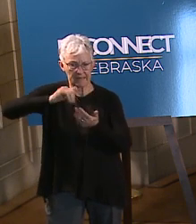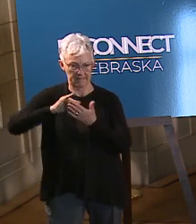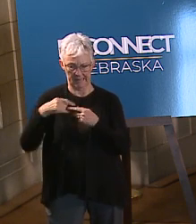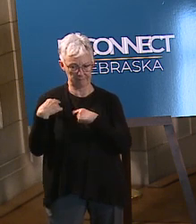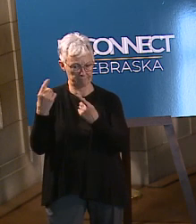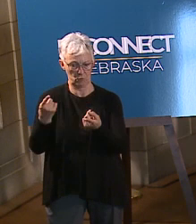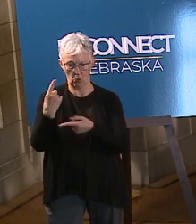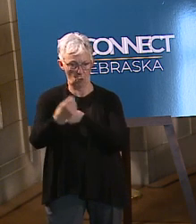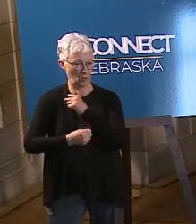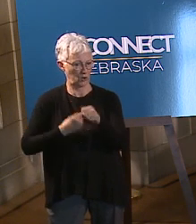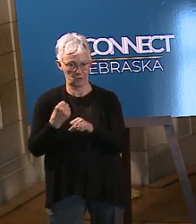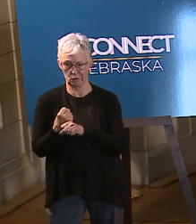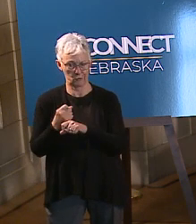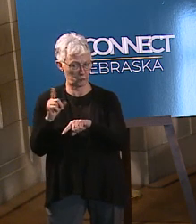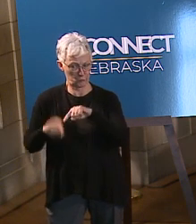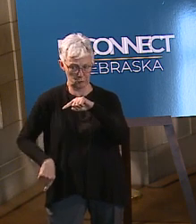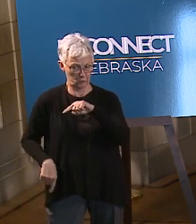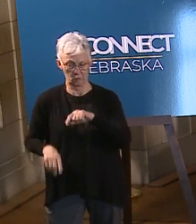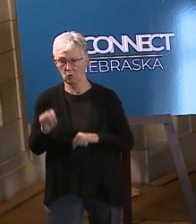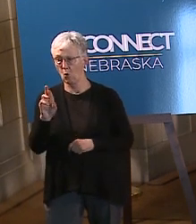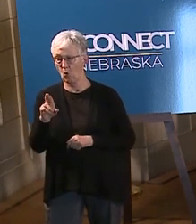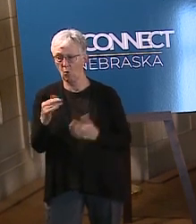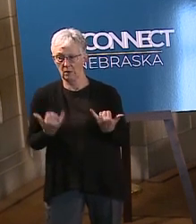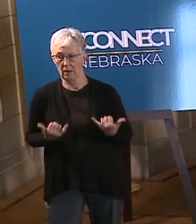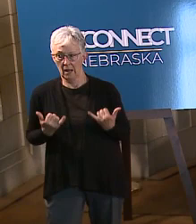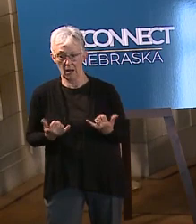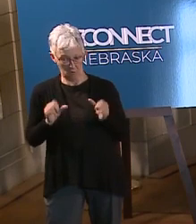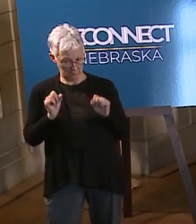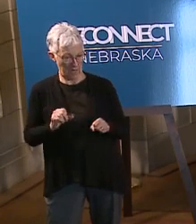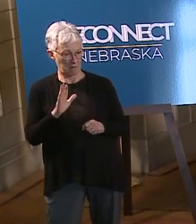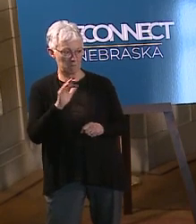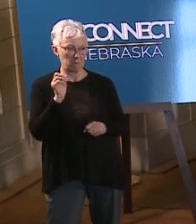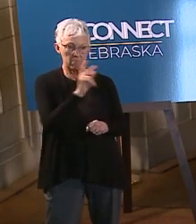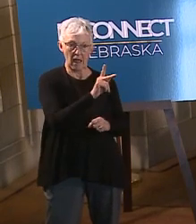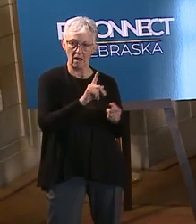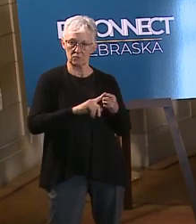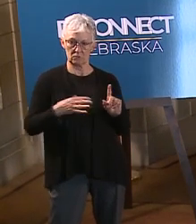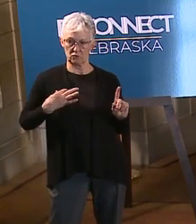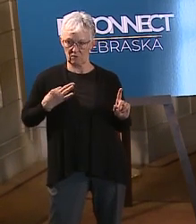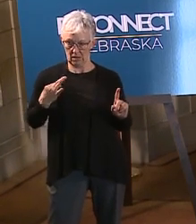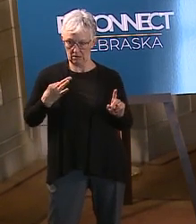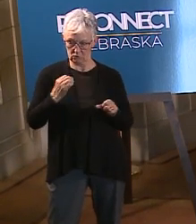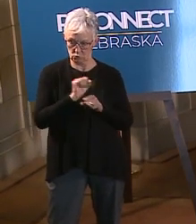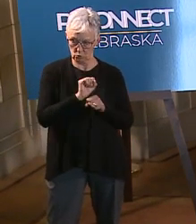RECONNECTING WITH THOSE OTHER FOLKS THAT MAYBE THEY HAVE NOT